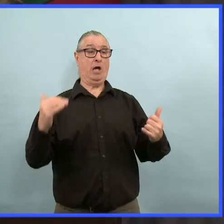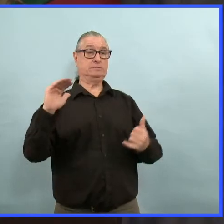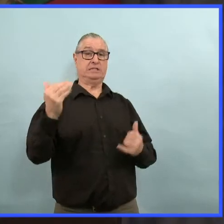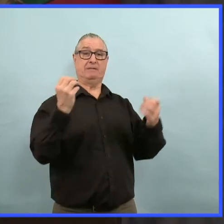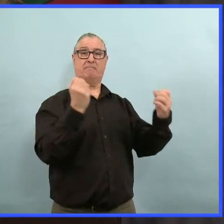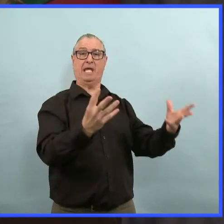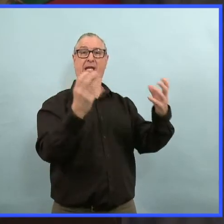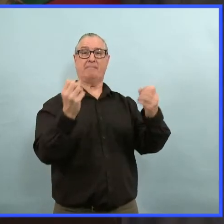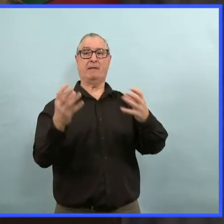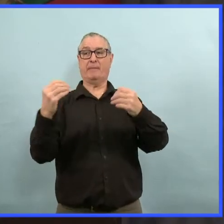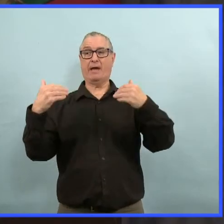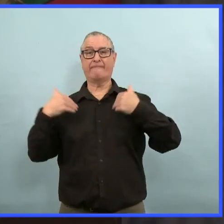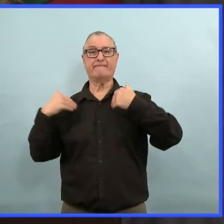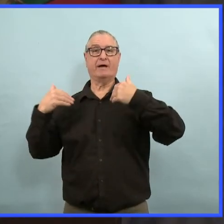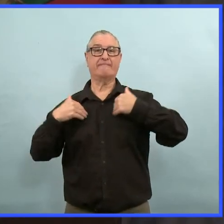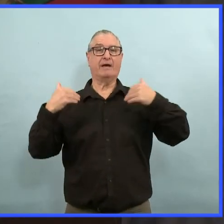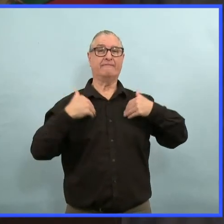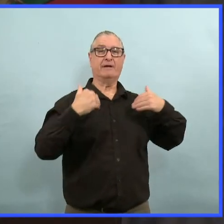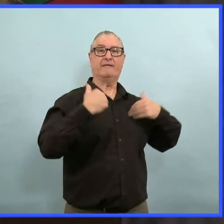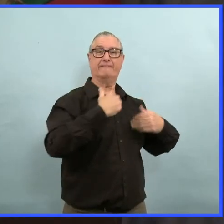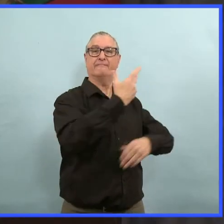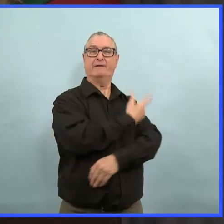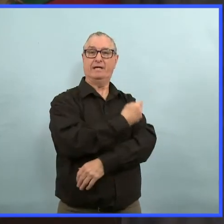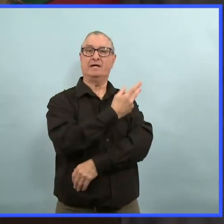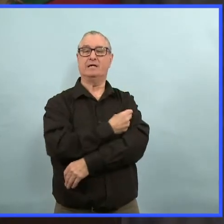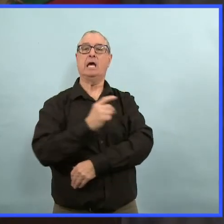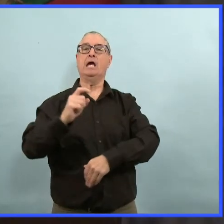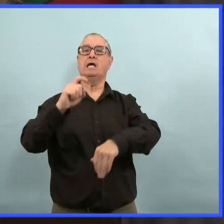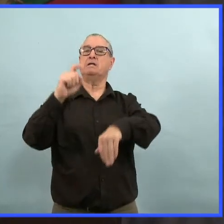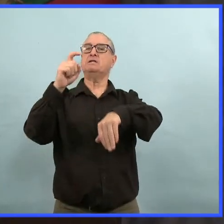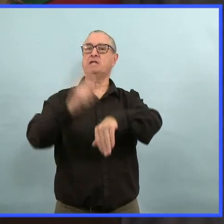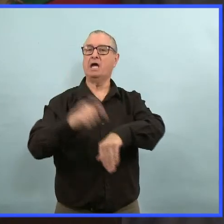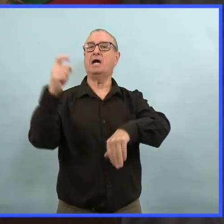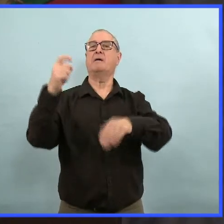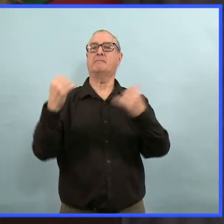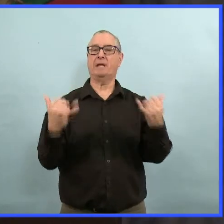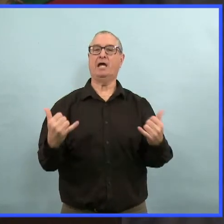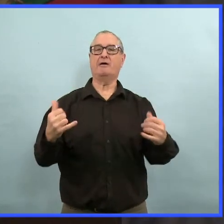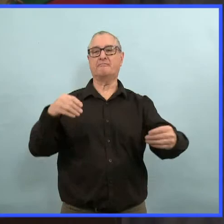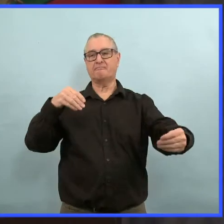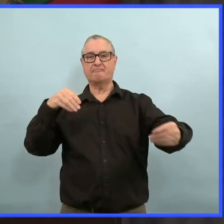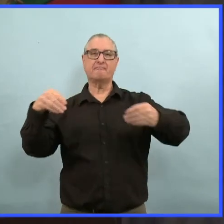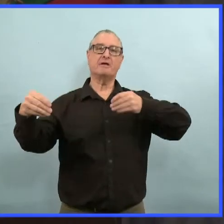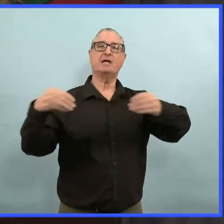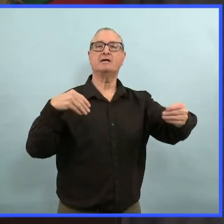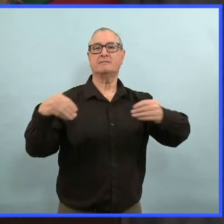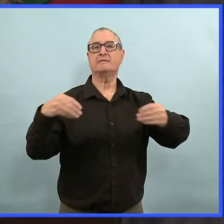health care facilities to have that flexibility to be able to establish guidelines and protocols